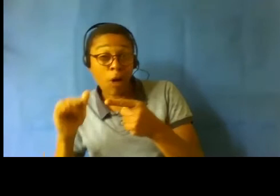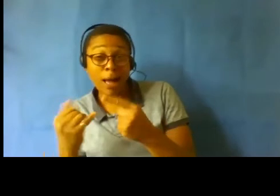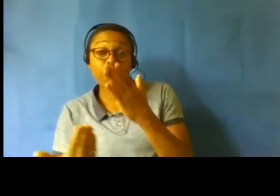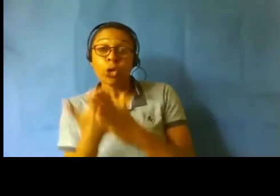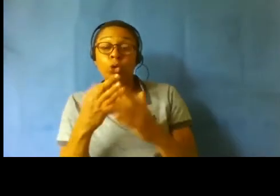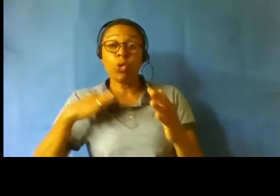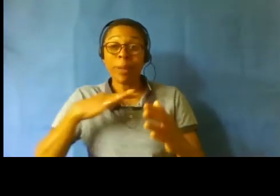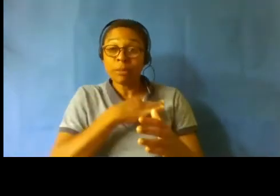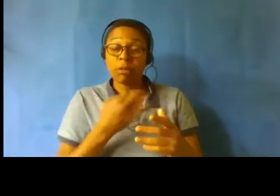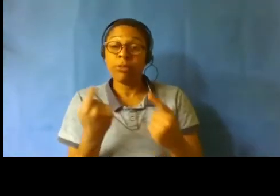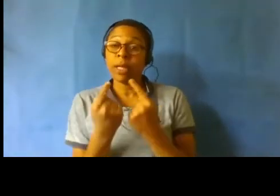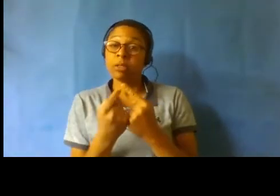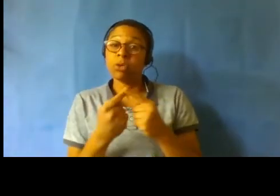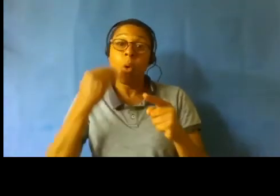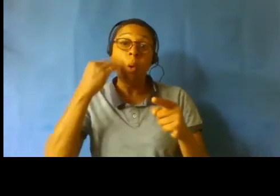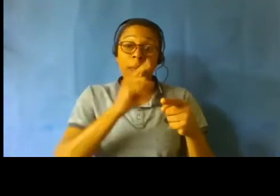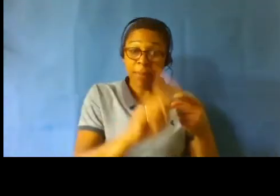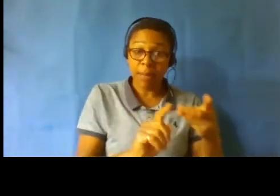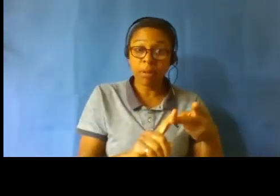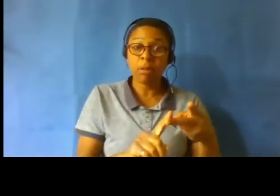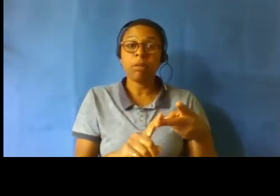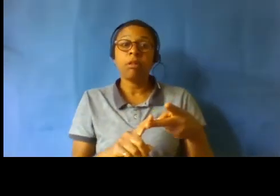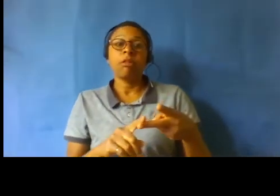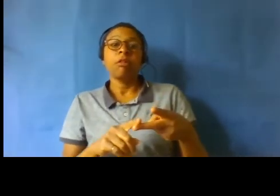disproportionate diagnosis and criminalization of black people with